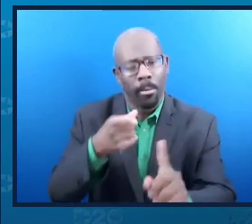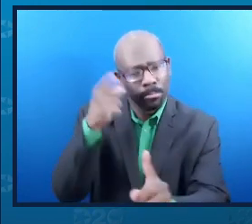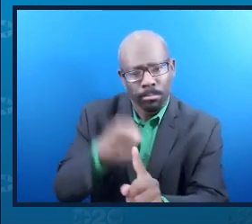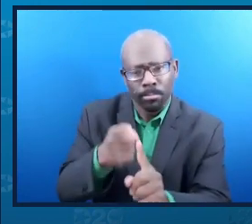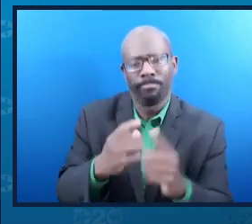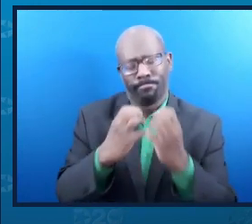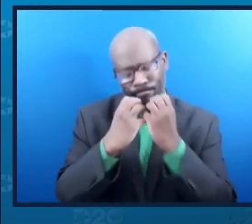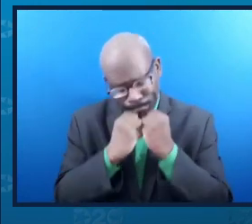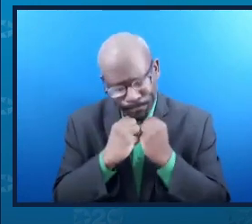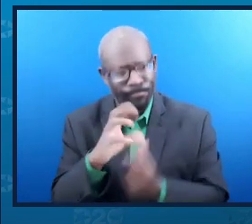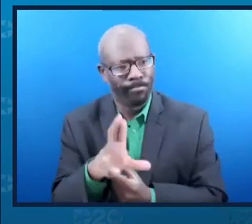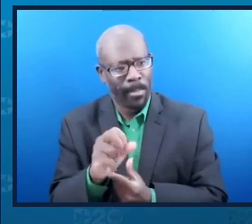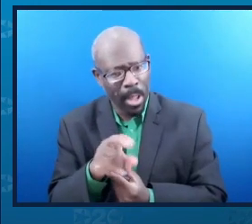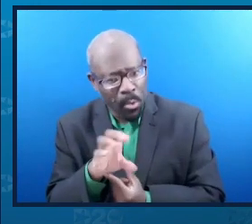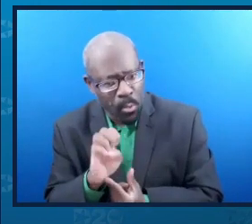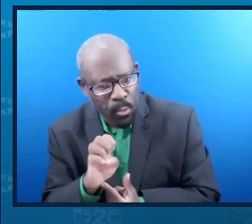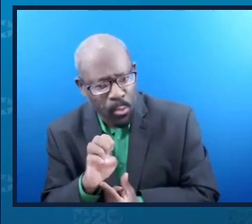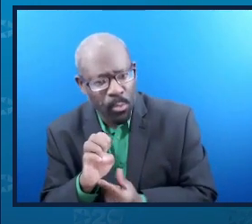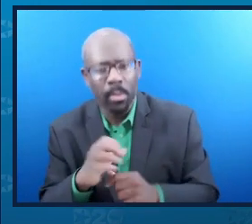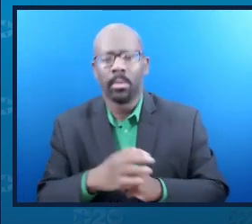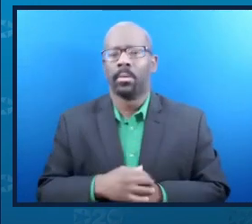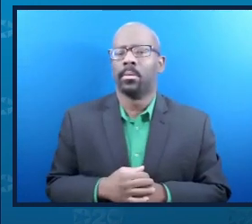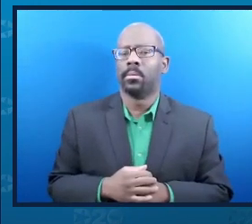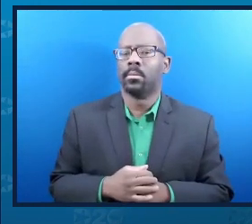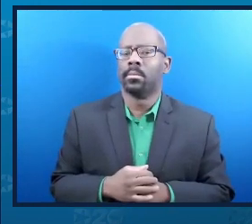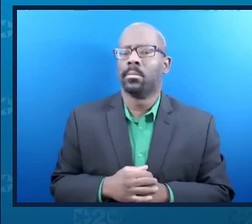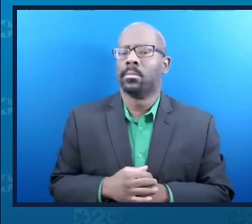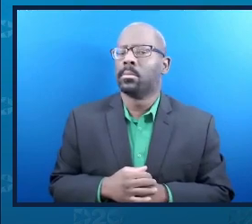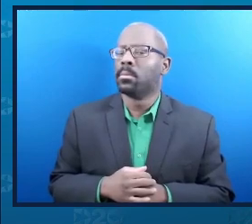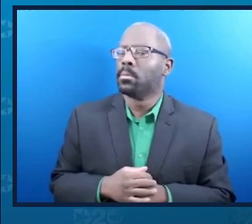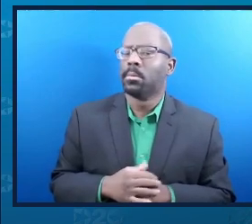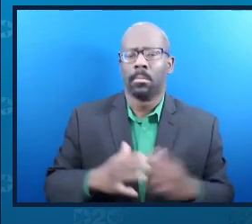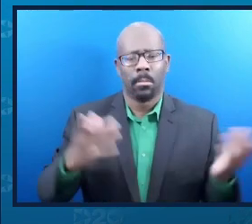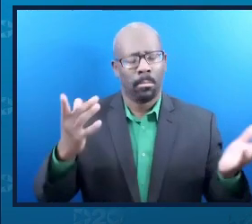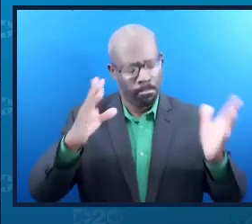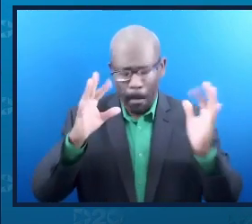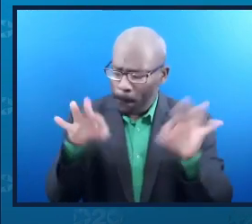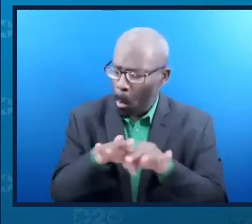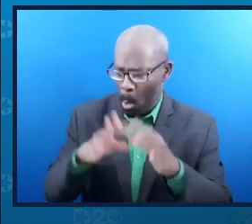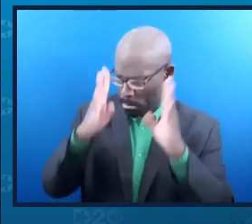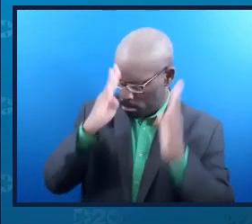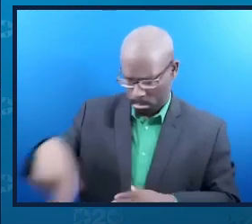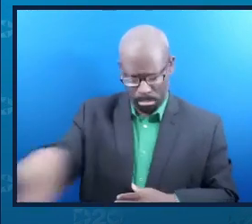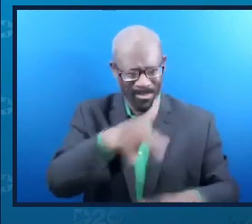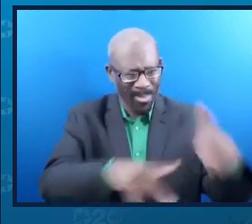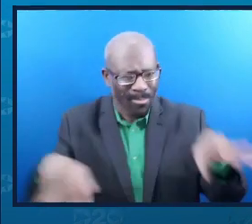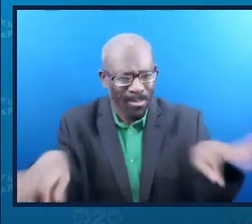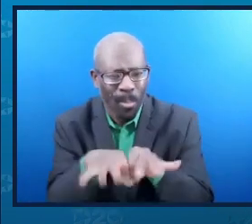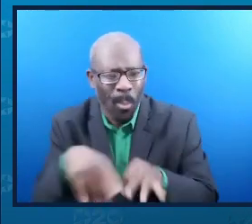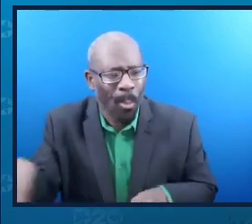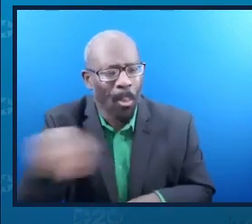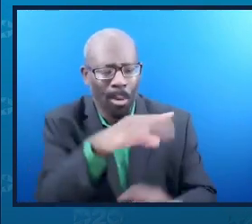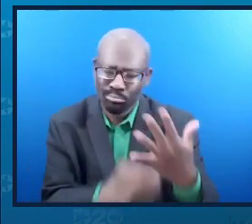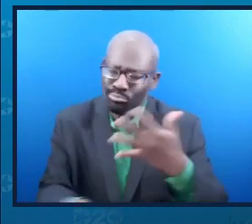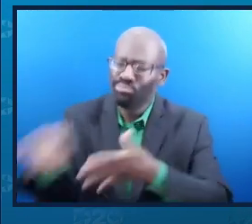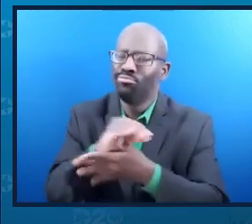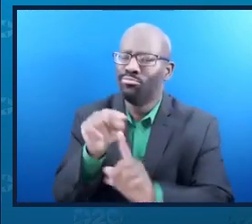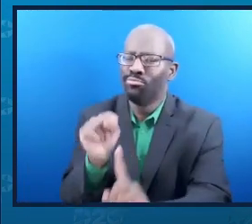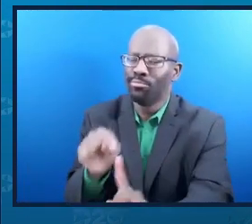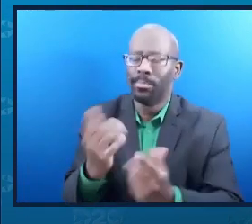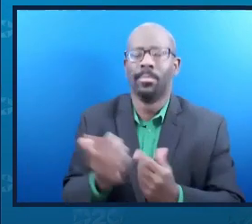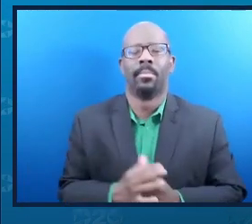HE WILL CARE MORE ABOUT YOU,